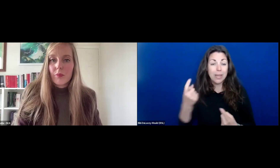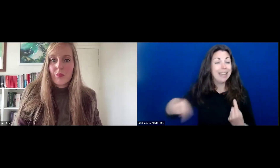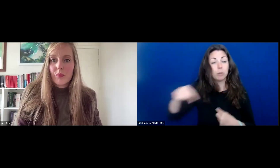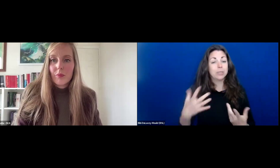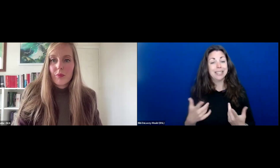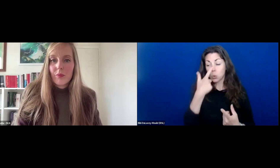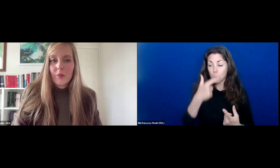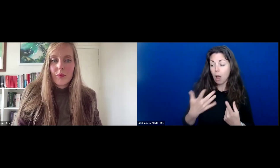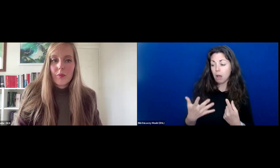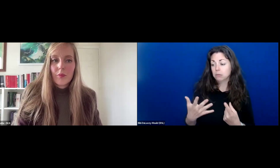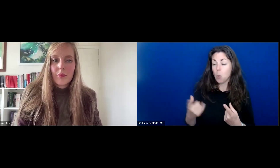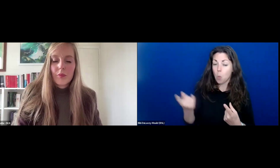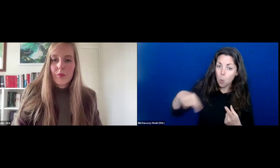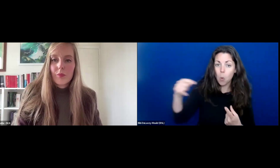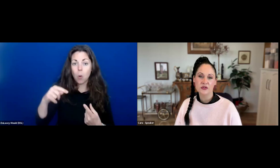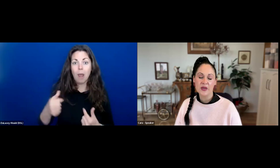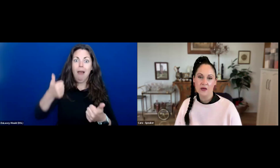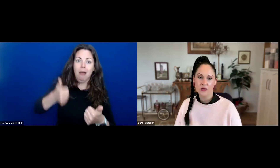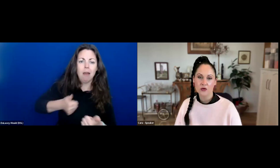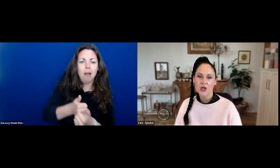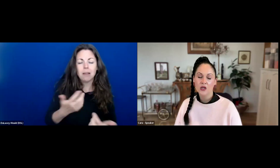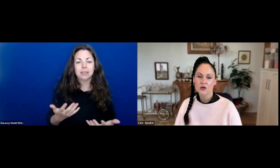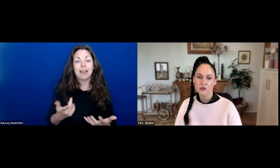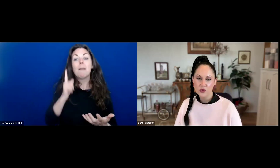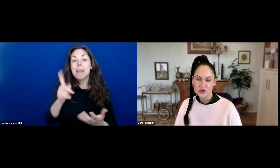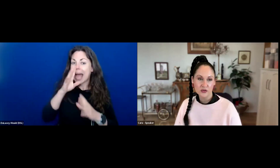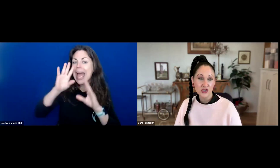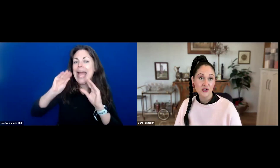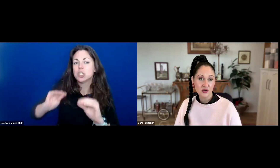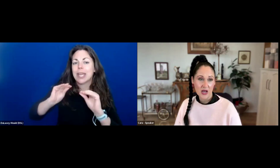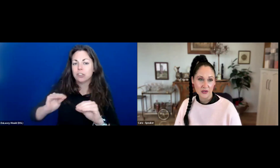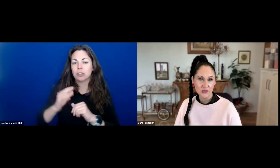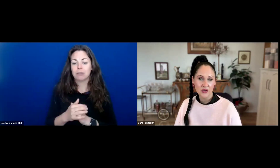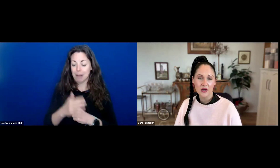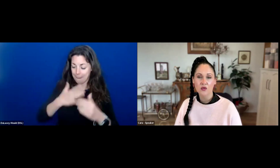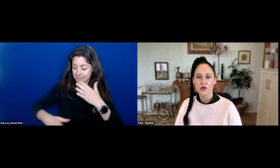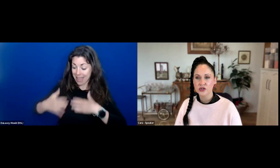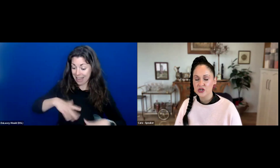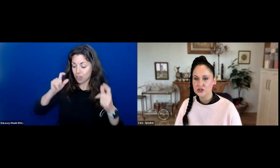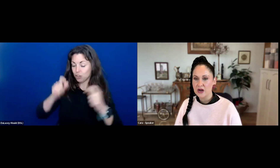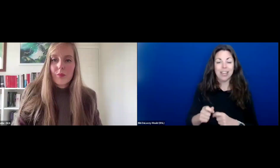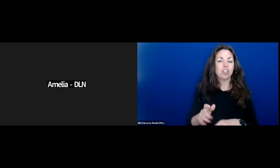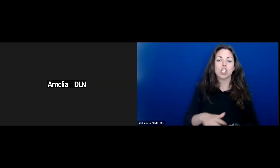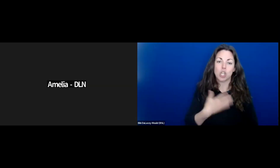them so that... You know, it takes a lot to change someone's behavior, and you, first you have to change their attitude. And in order to change their attitude,